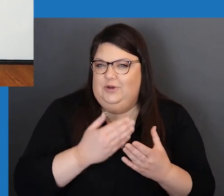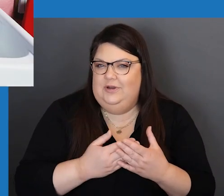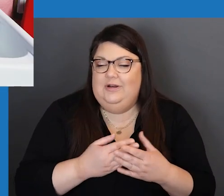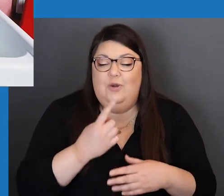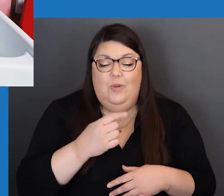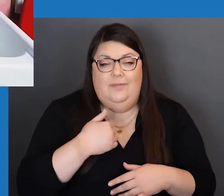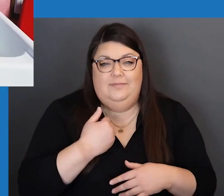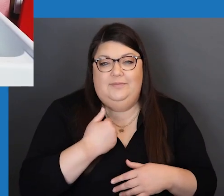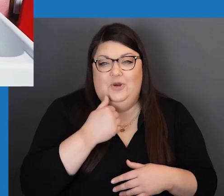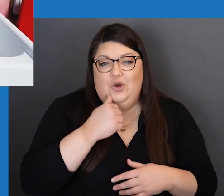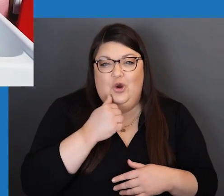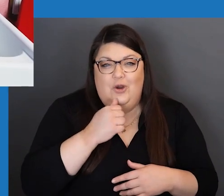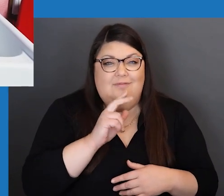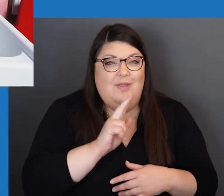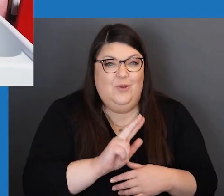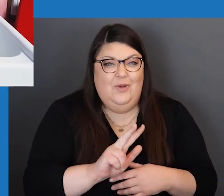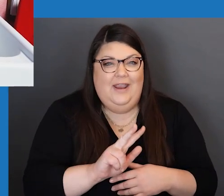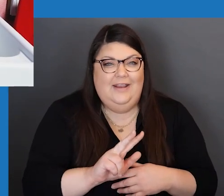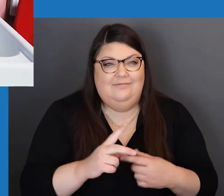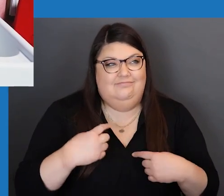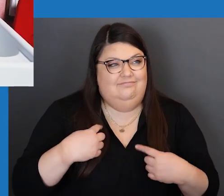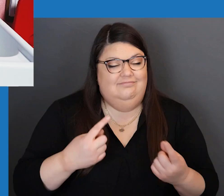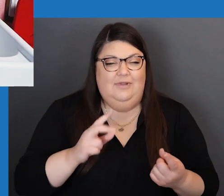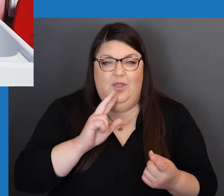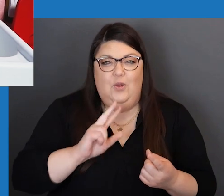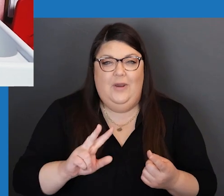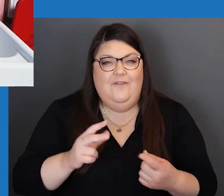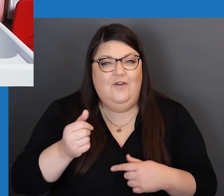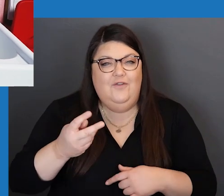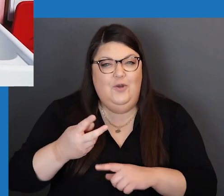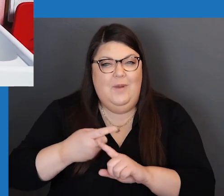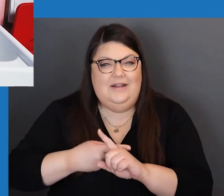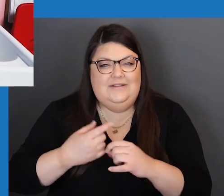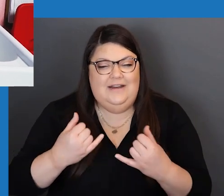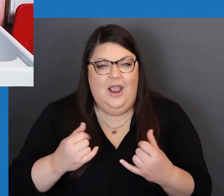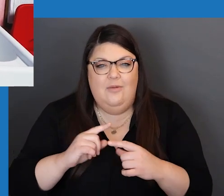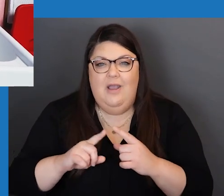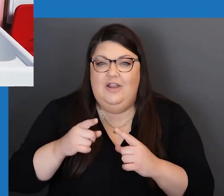she is three, she's been three for a few months now, but she has been over there